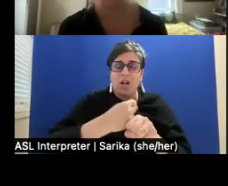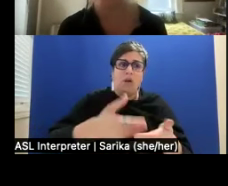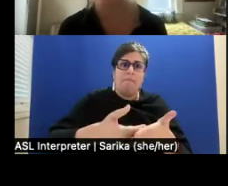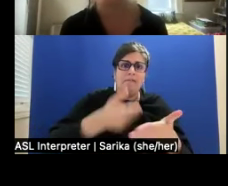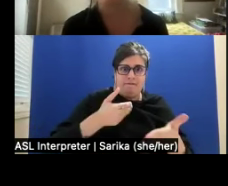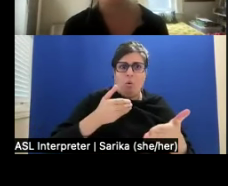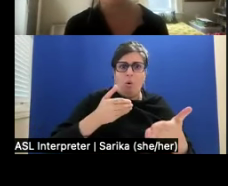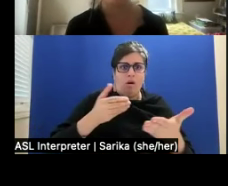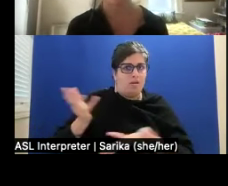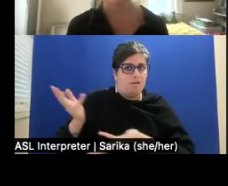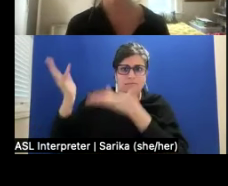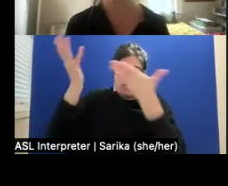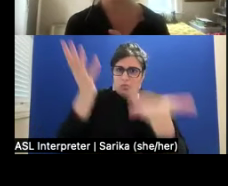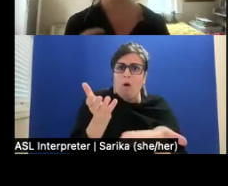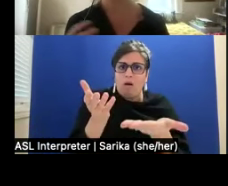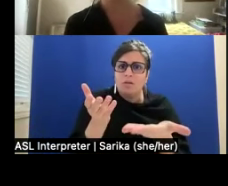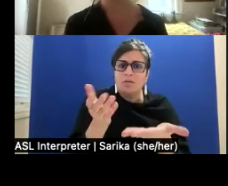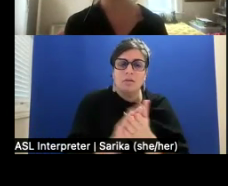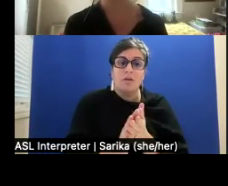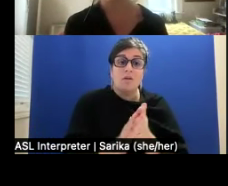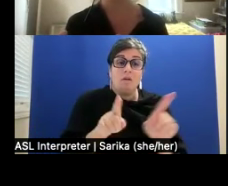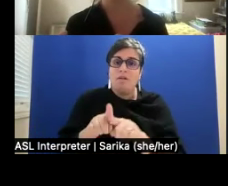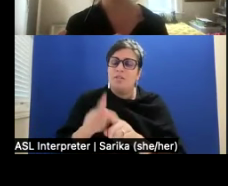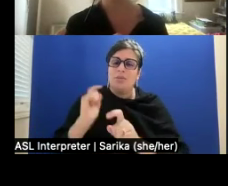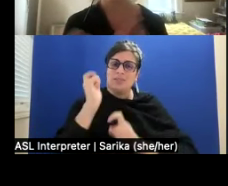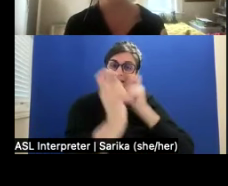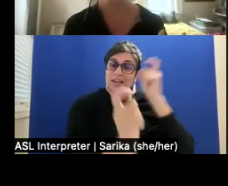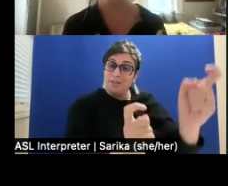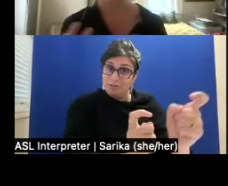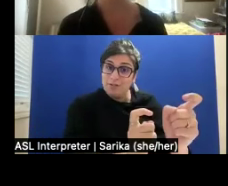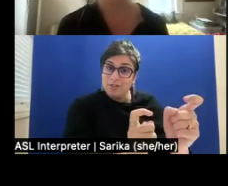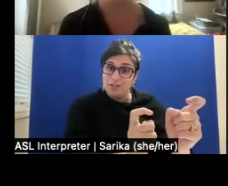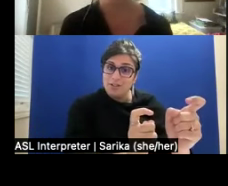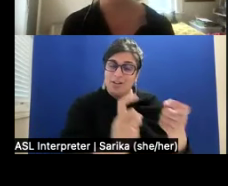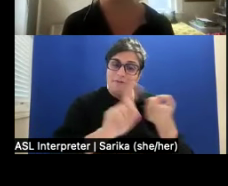and it was definitely also a gift of friendship and communication. Right.